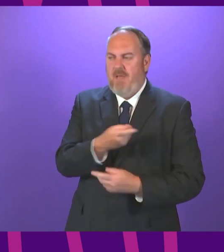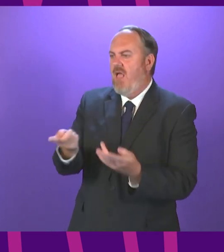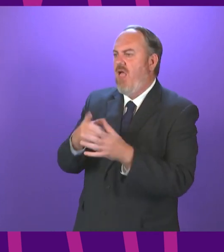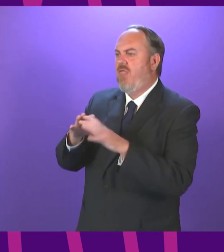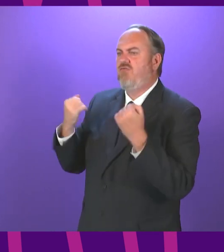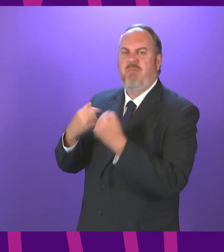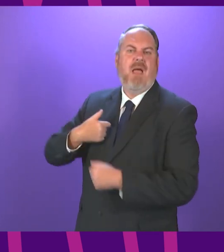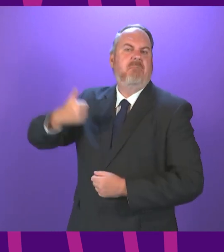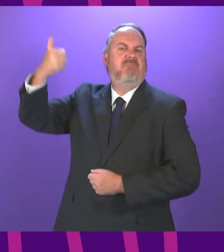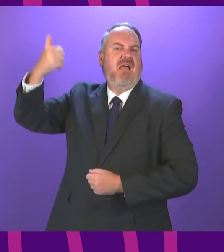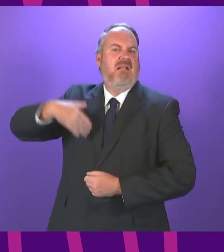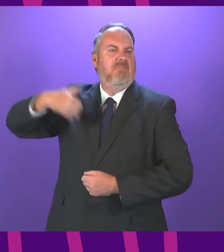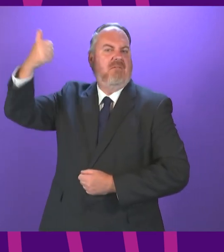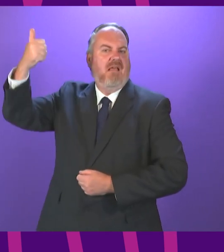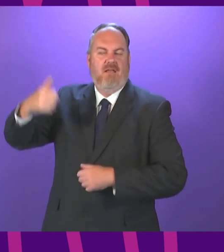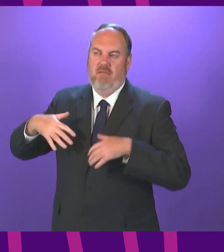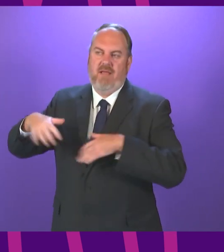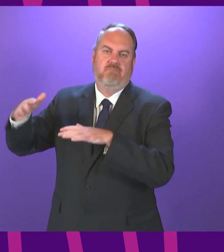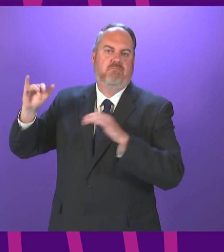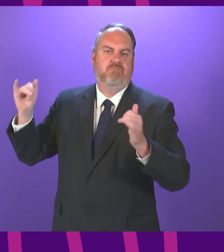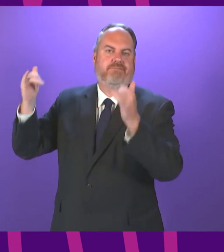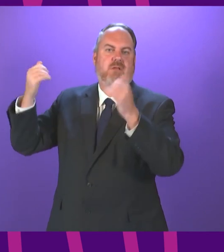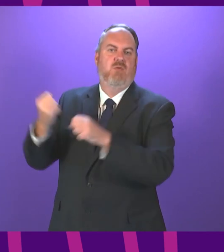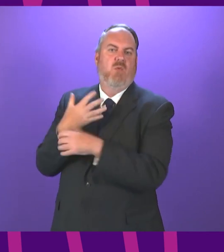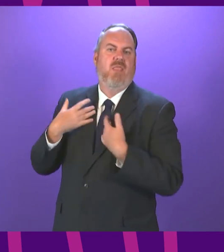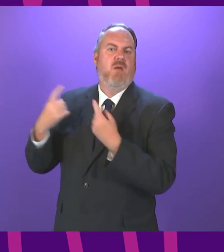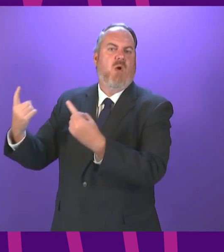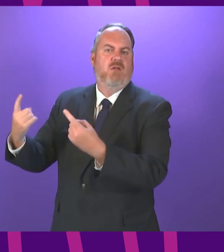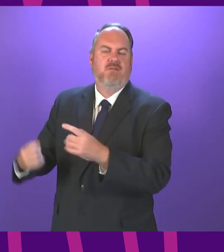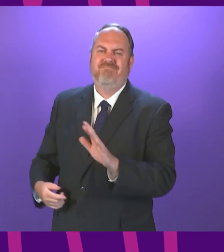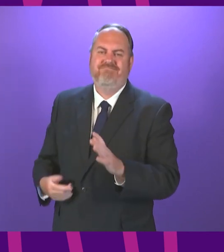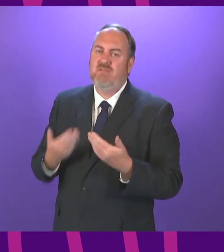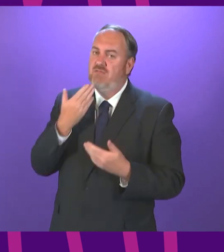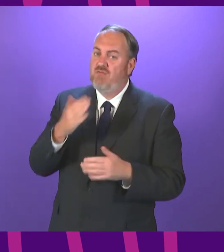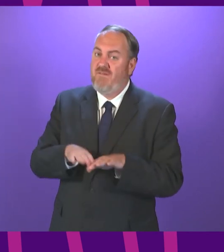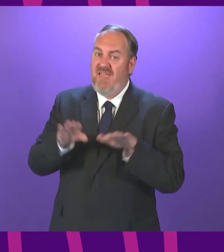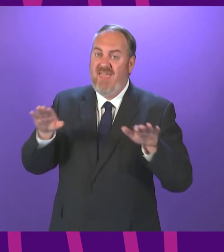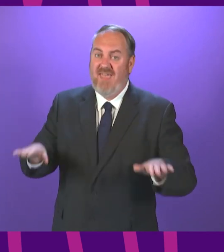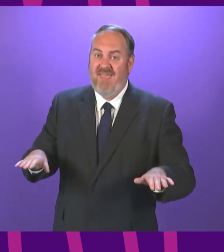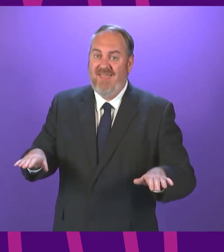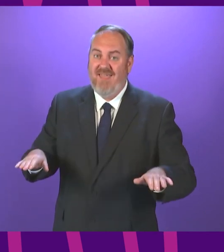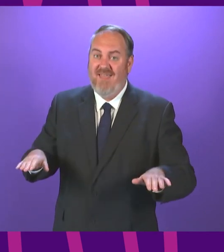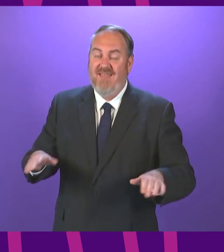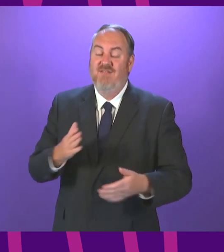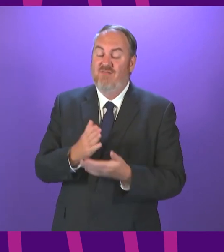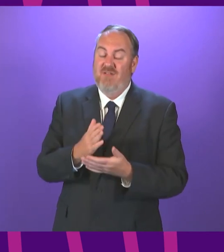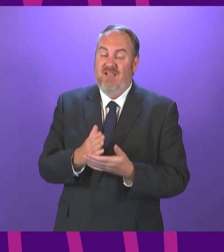almost by default. That would be deeply ethically wrong. I think that if it takes all of us wearing